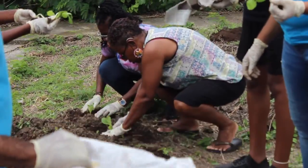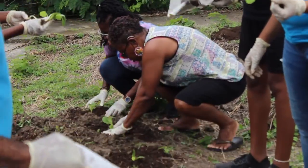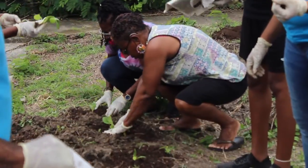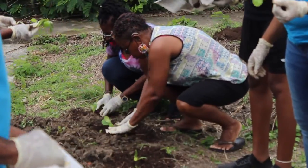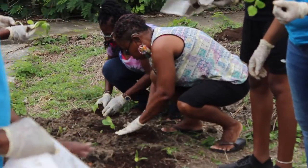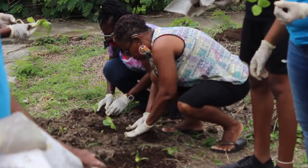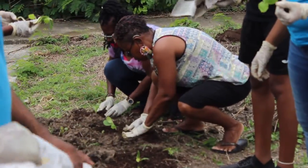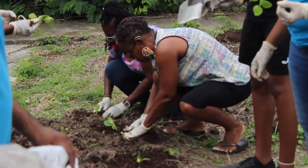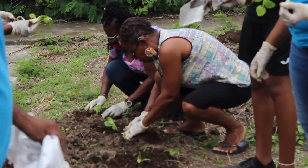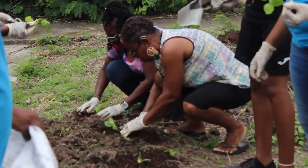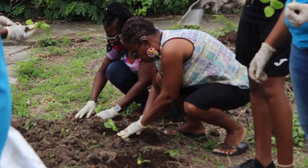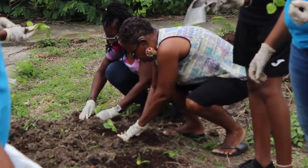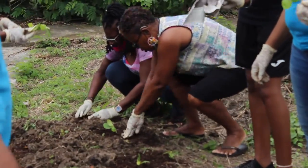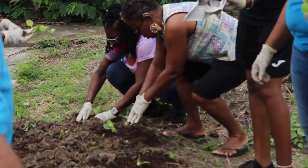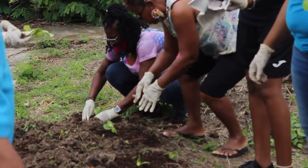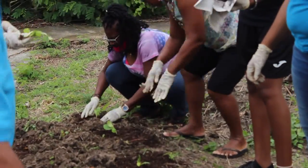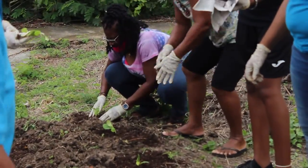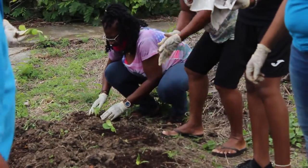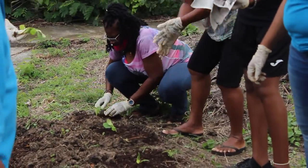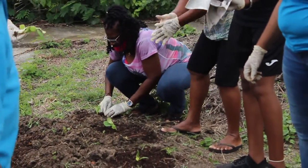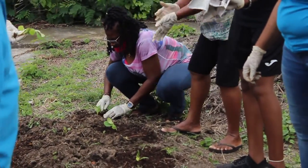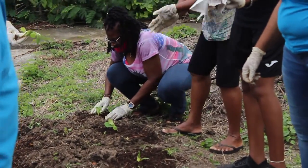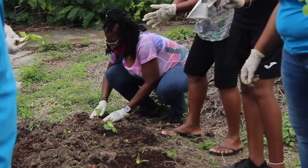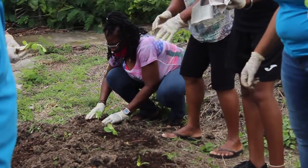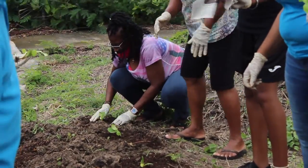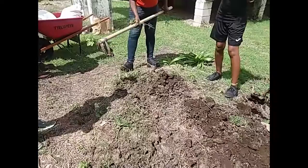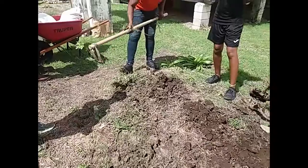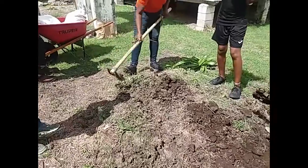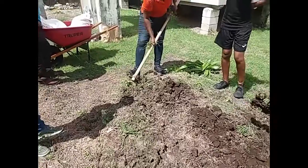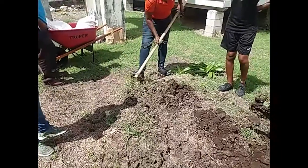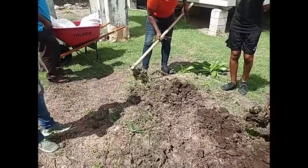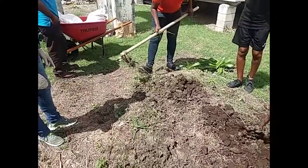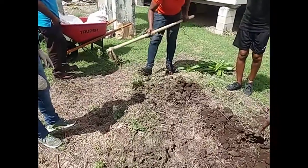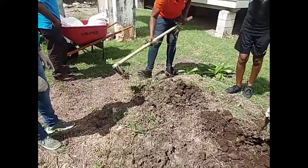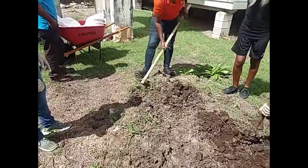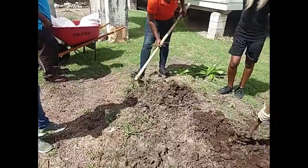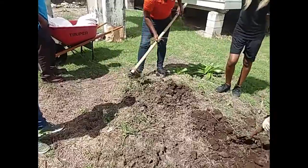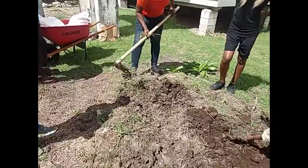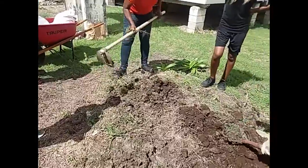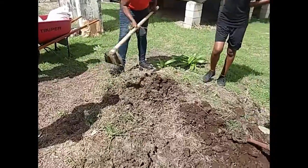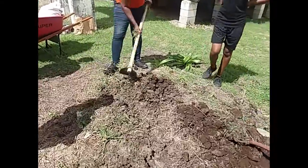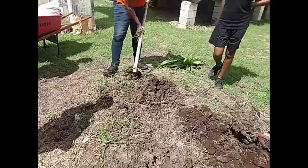all right